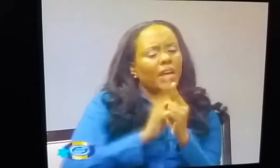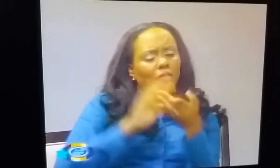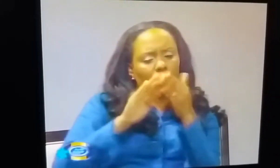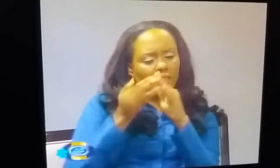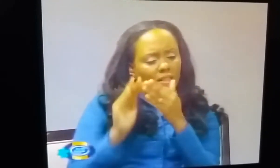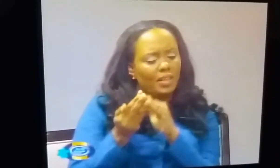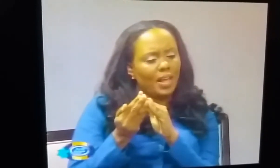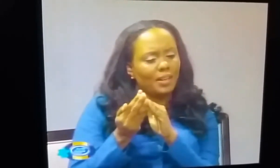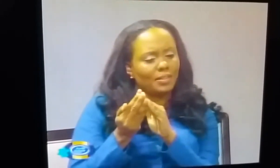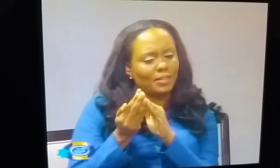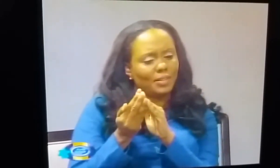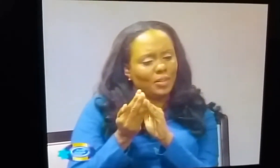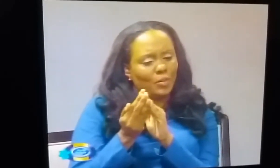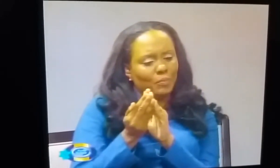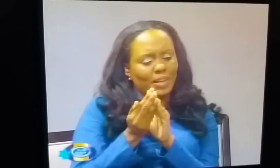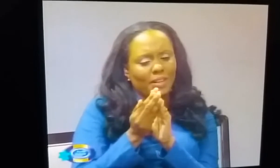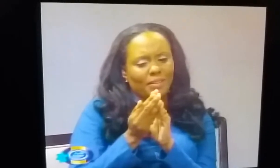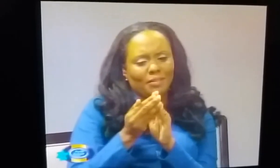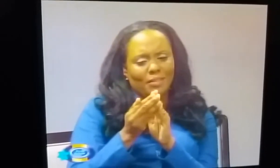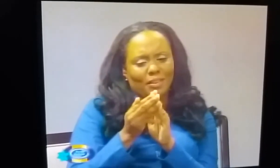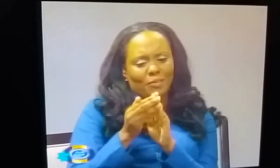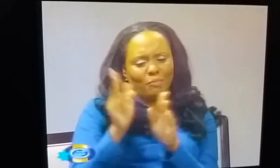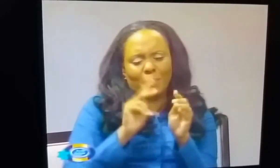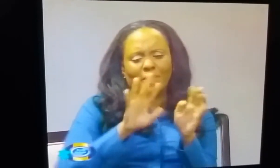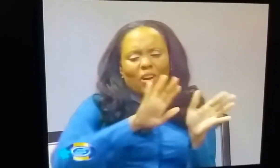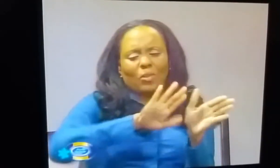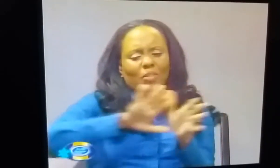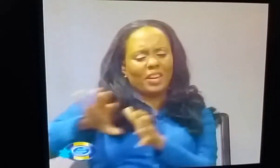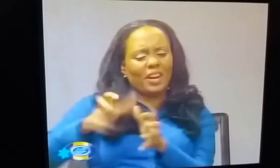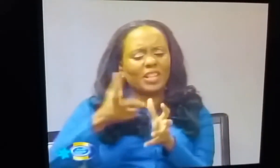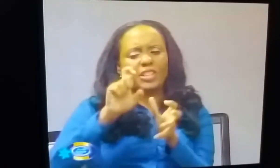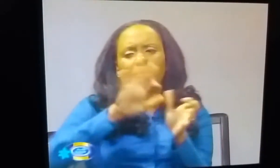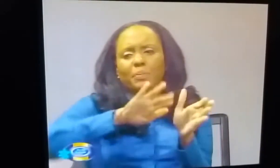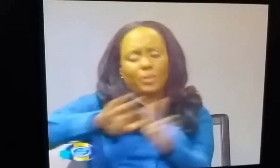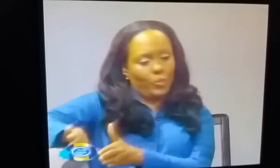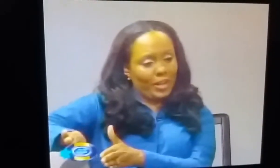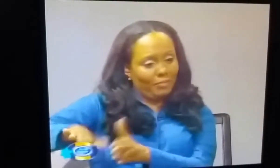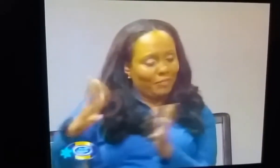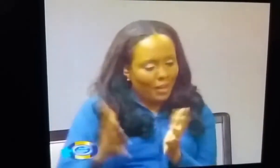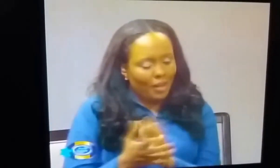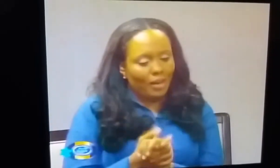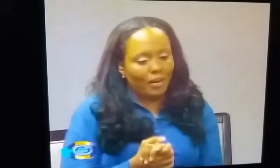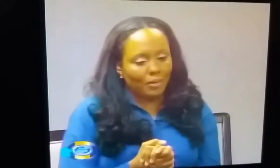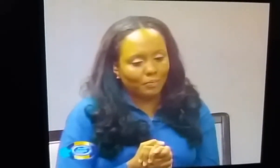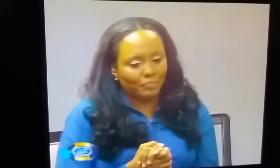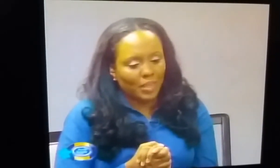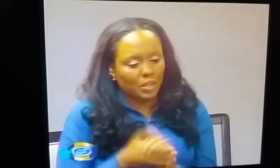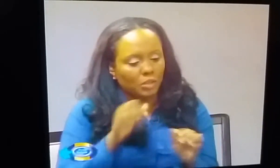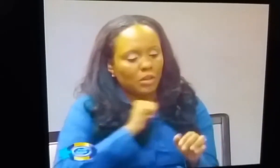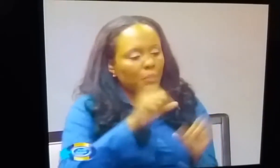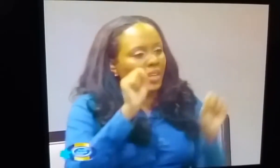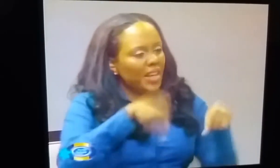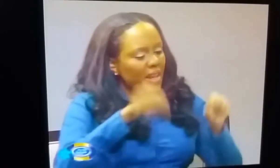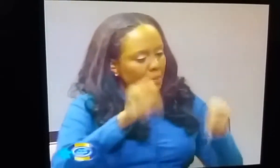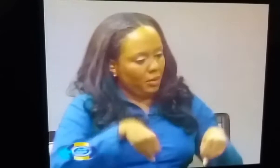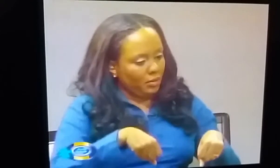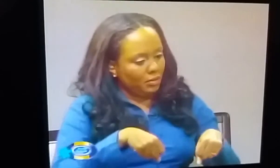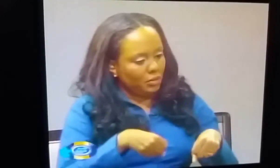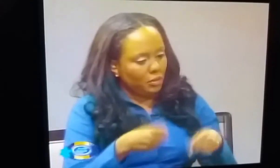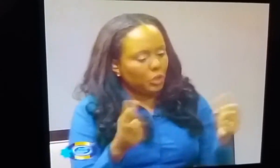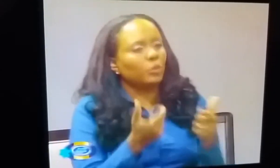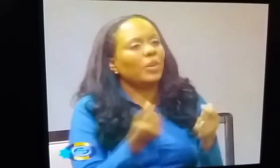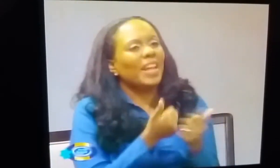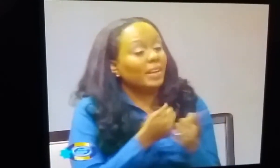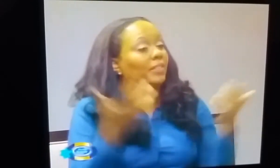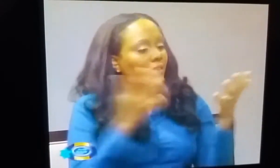deaf community as being people that owe their and should be put away not being able to do anything